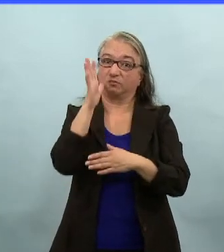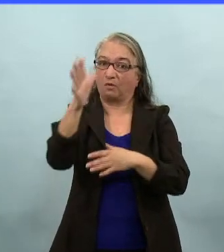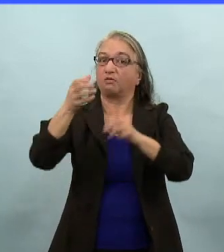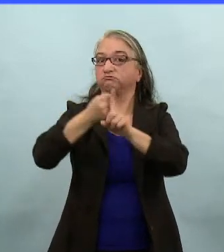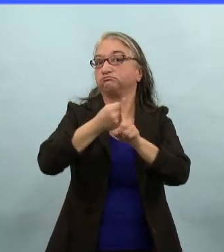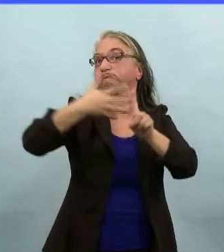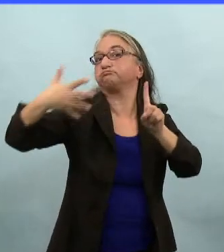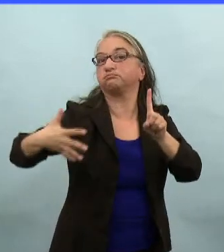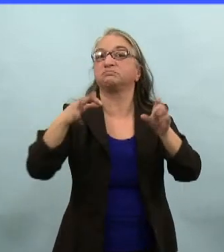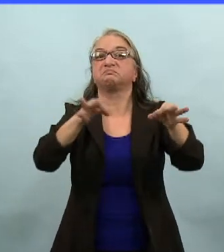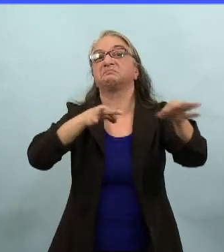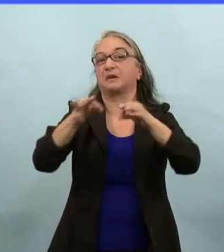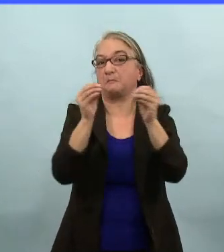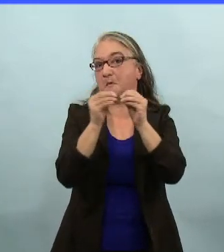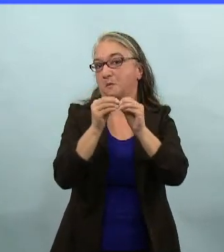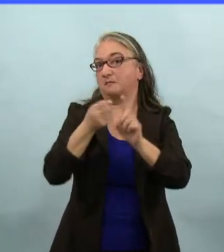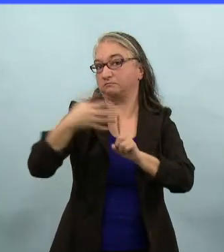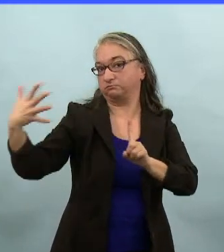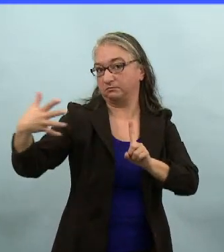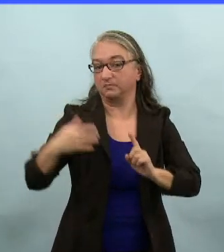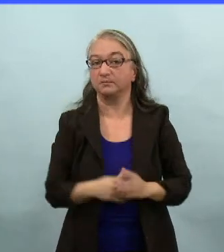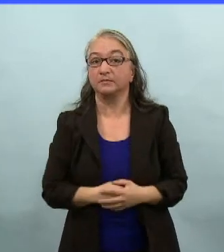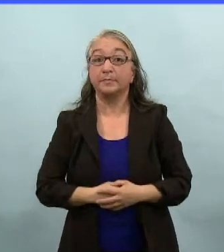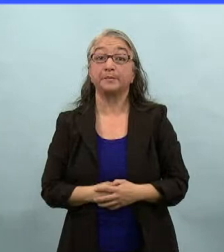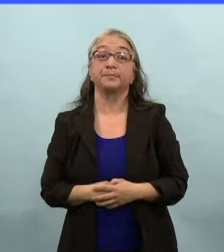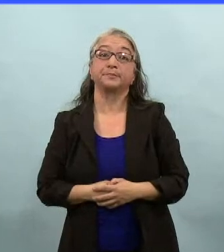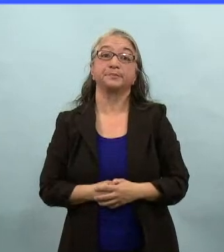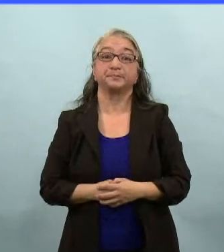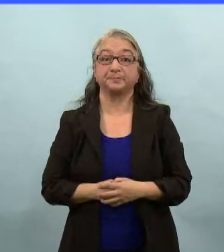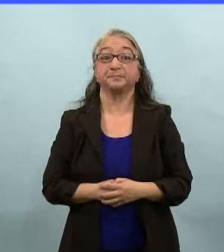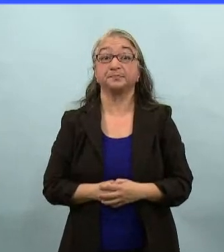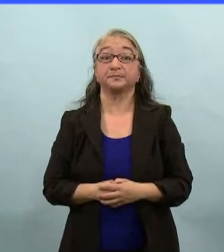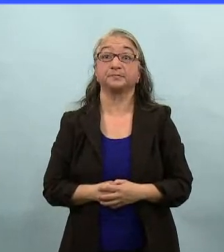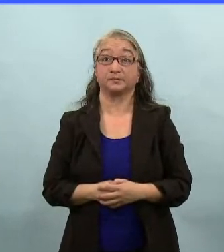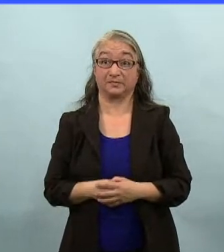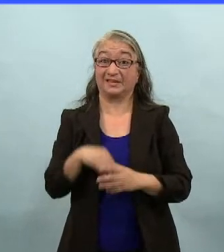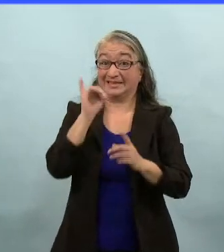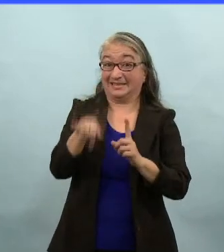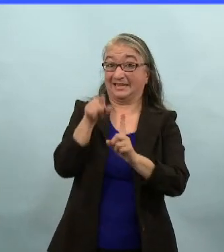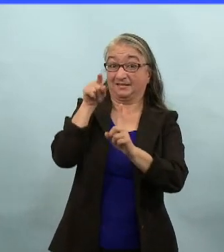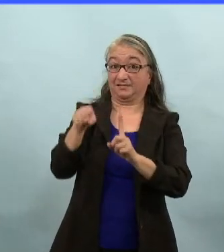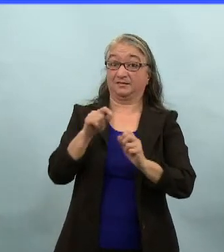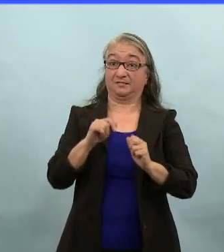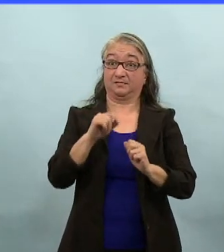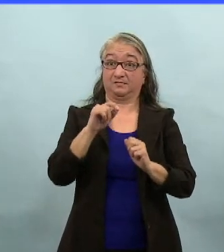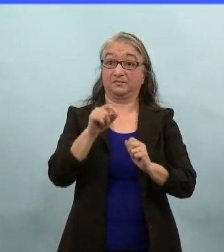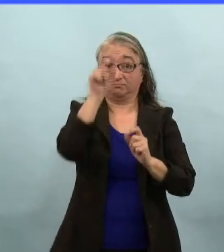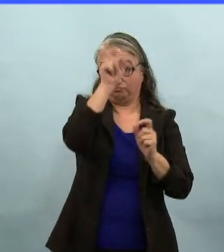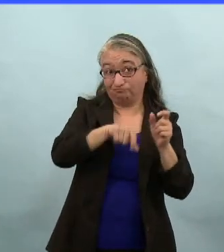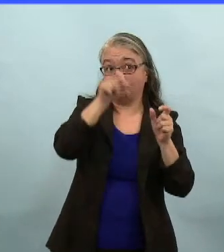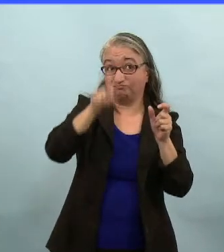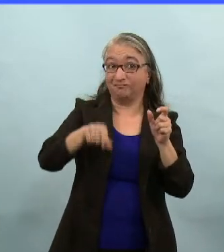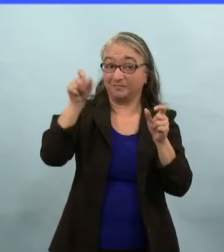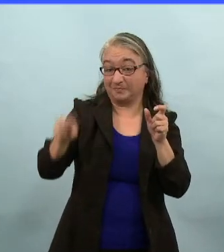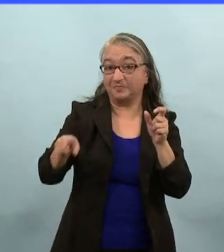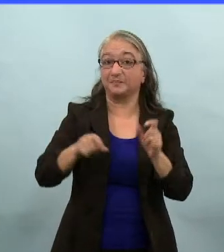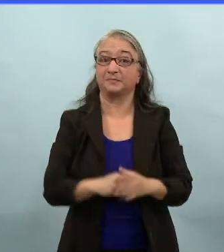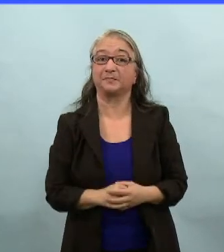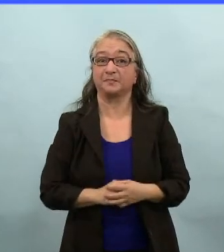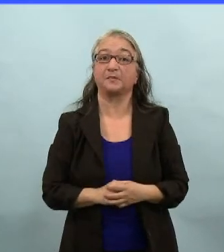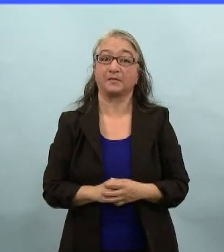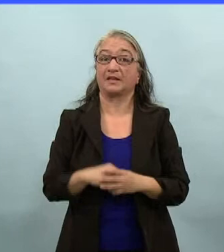learning about cases in manitoba so on this graph we can see that someone who received one dose of